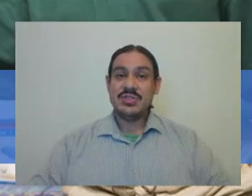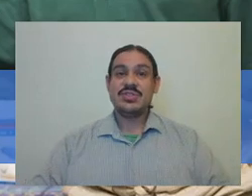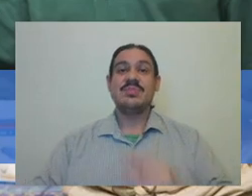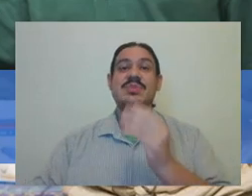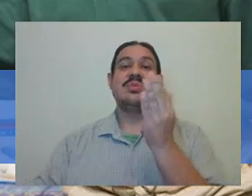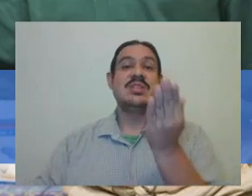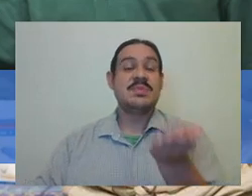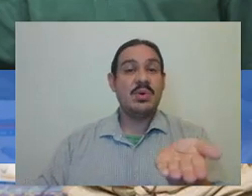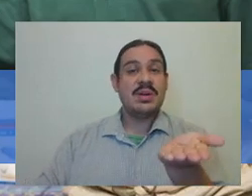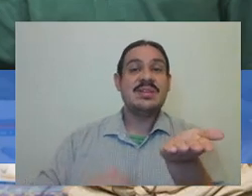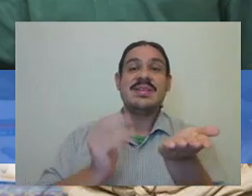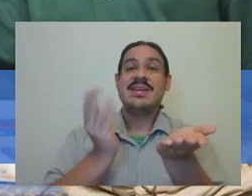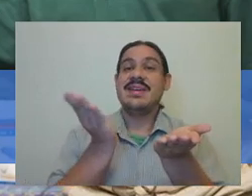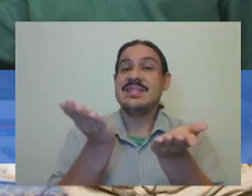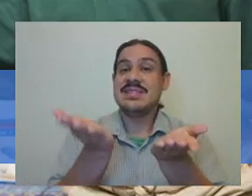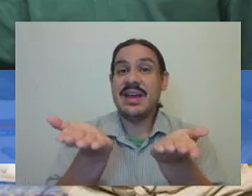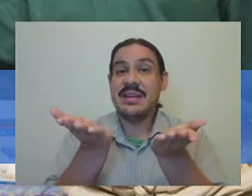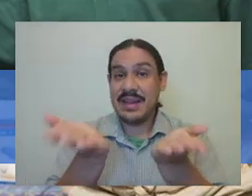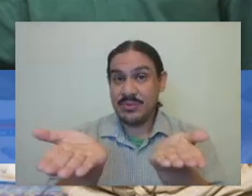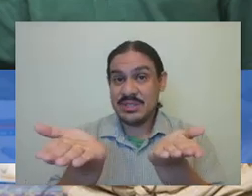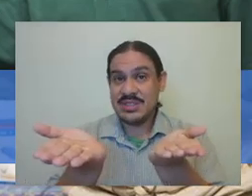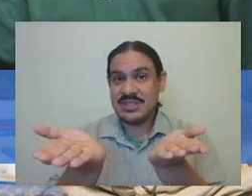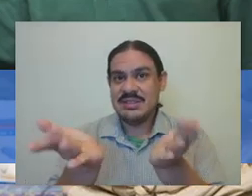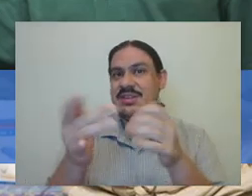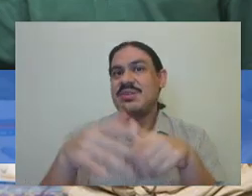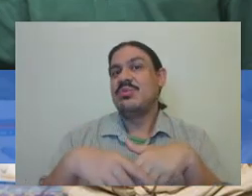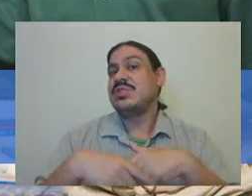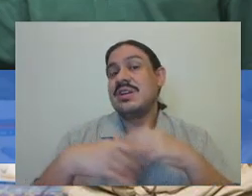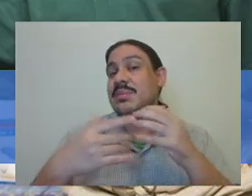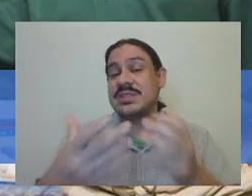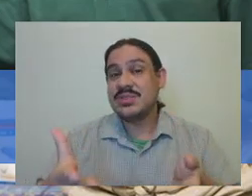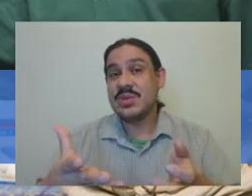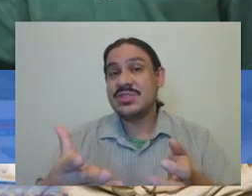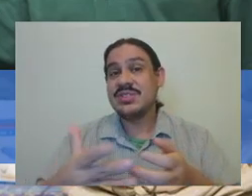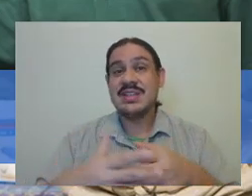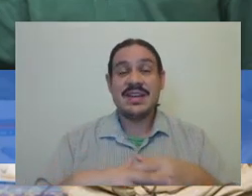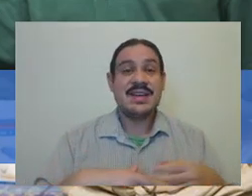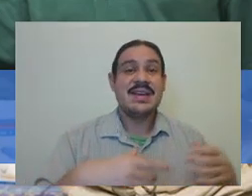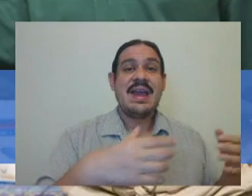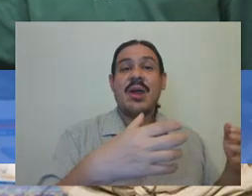into a sign language and how are sign languages represented